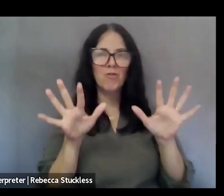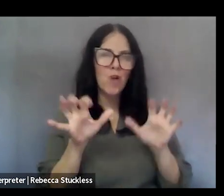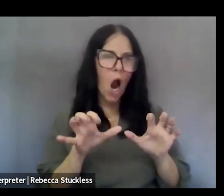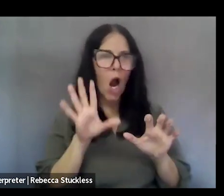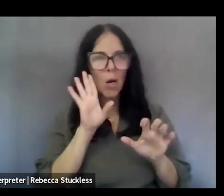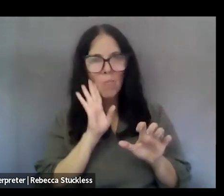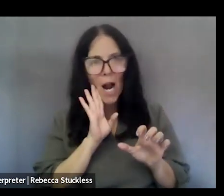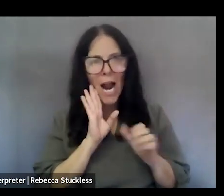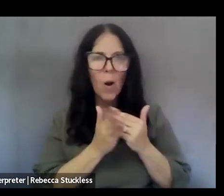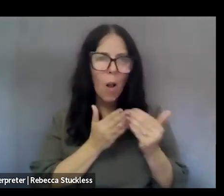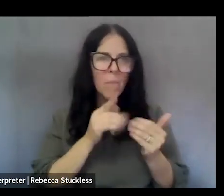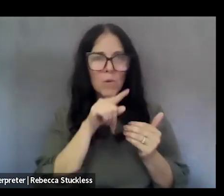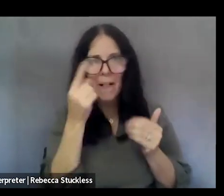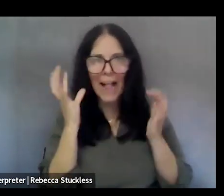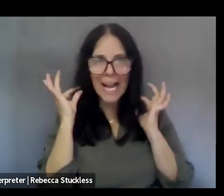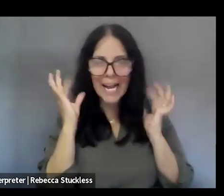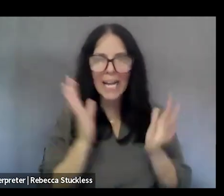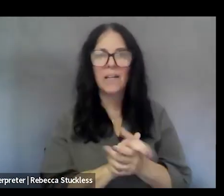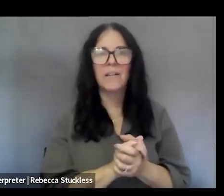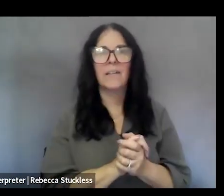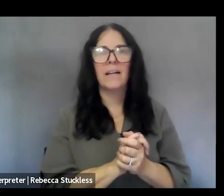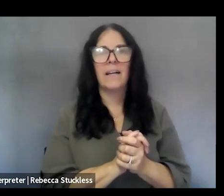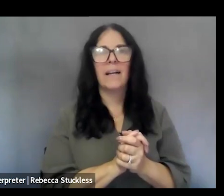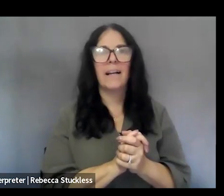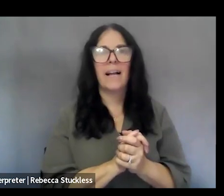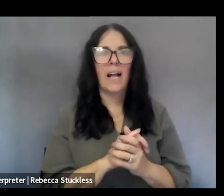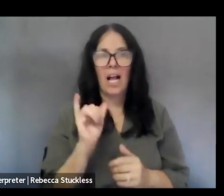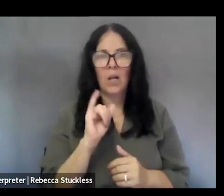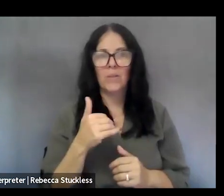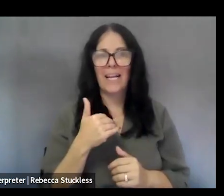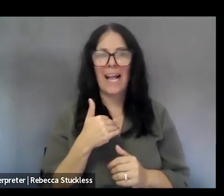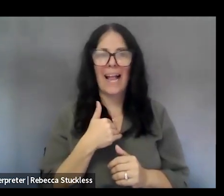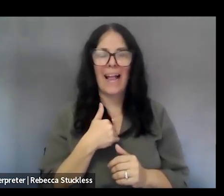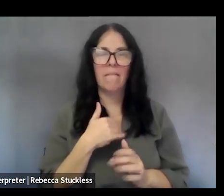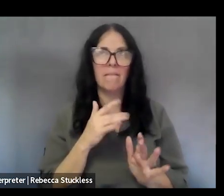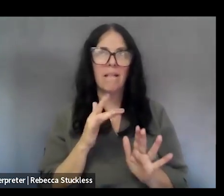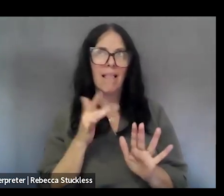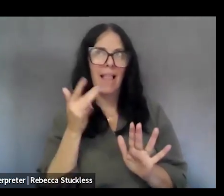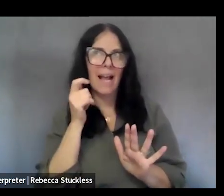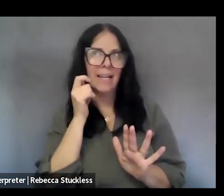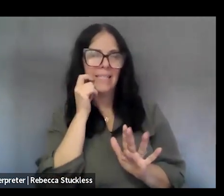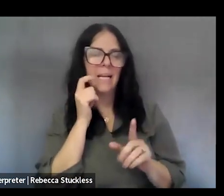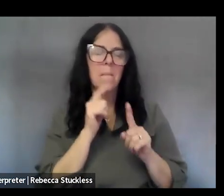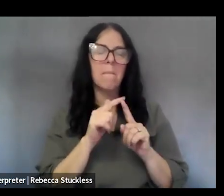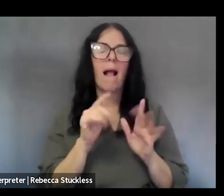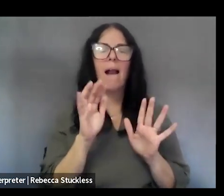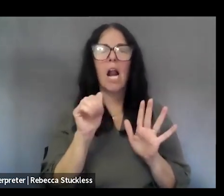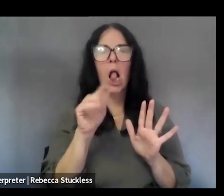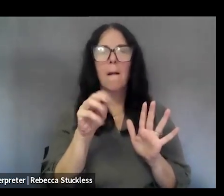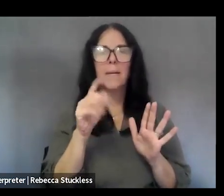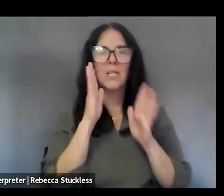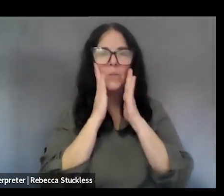hair, and I guess I'm light skinned but sort of with an almond tone to it and I'm wearing